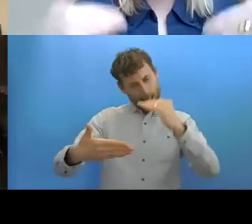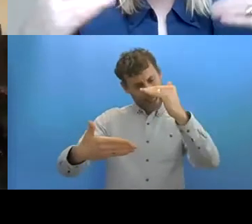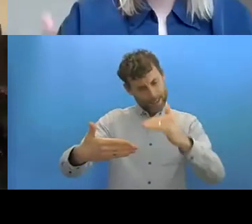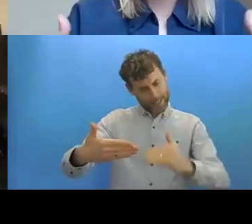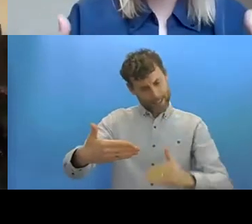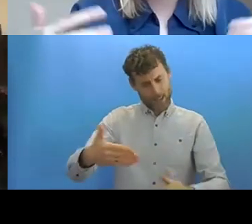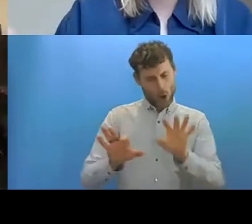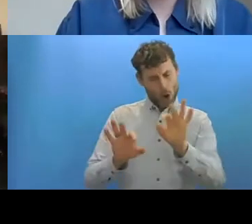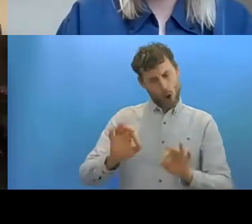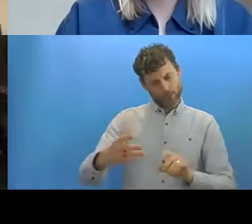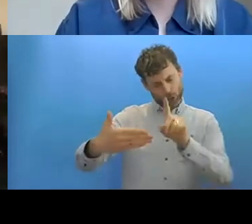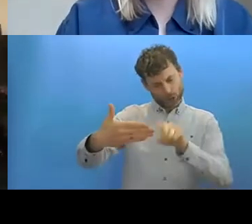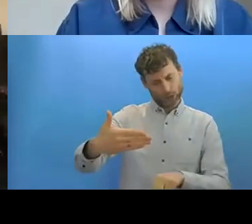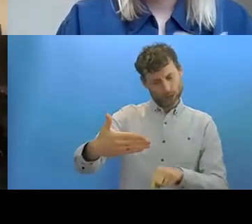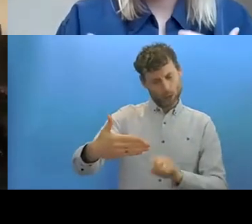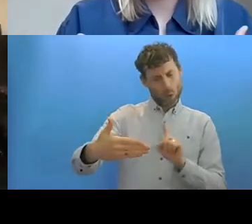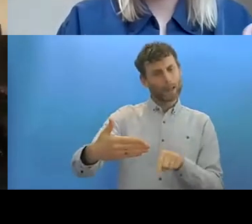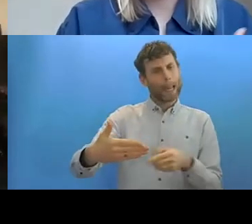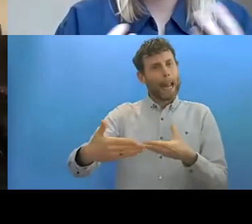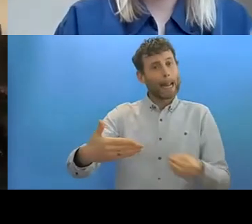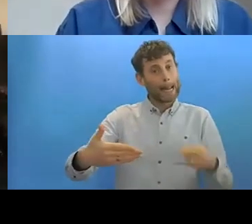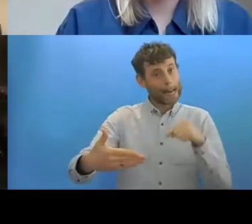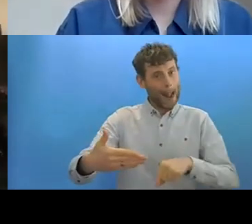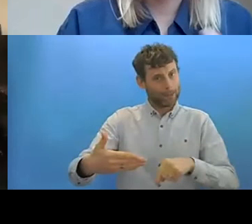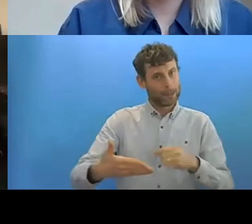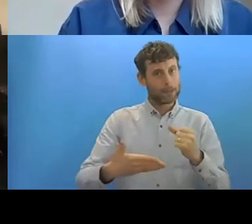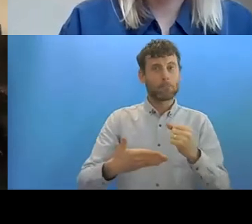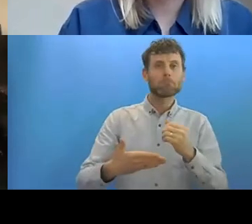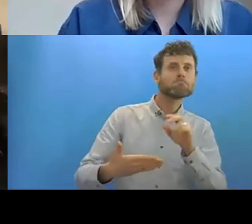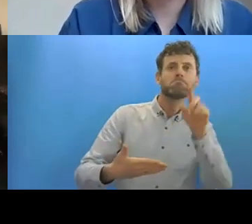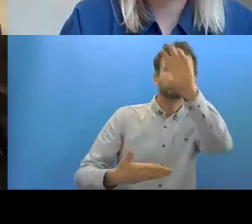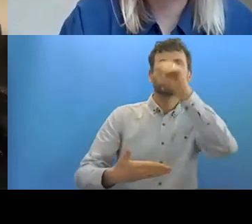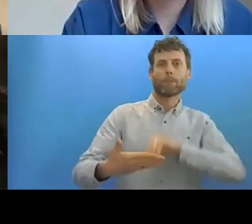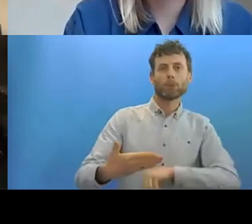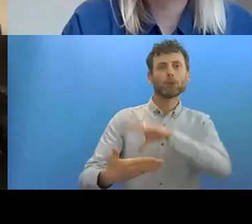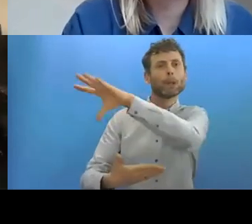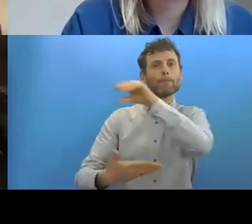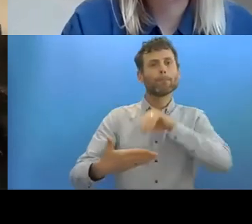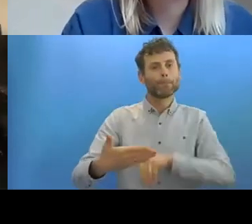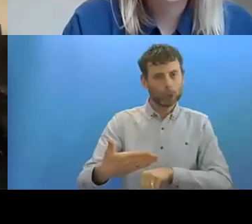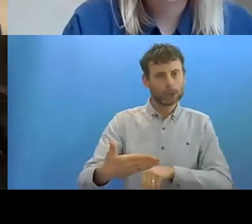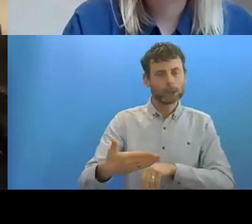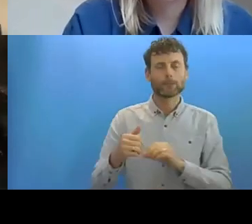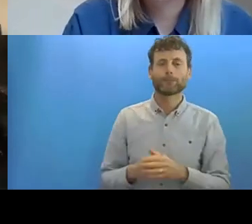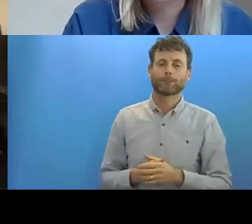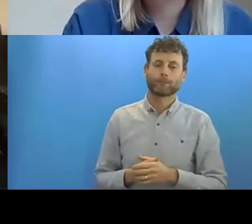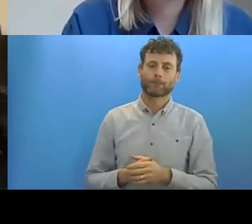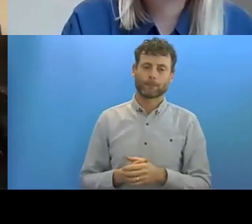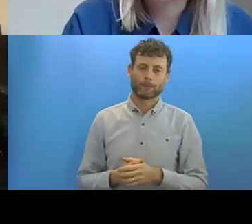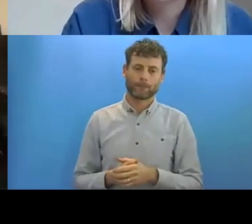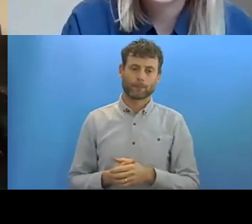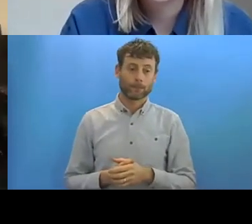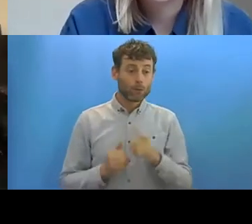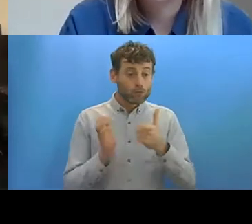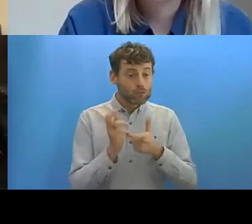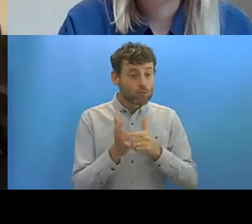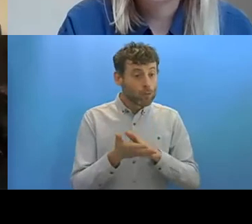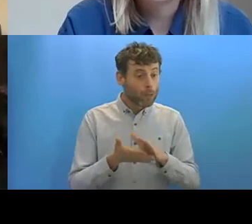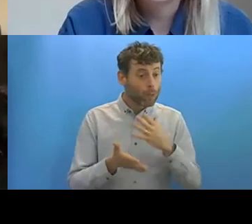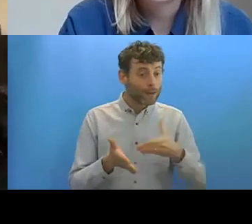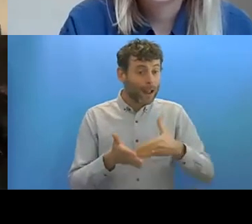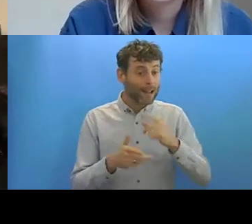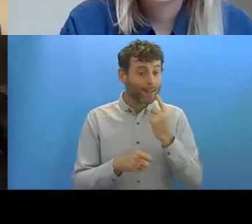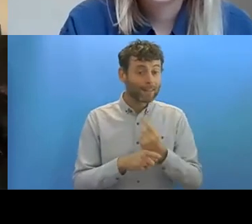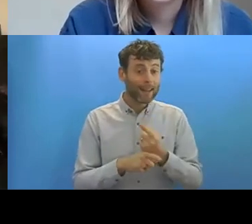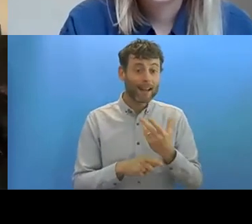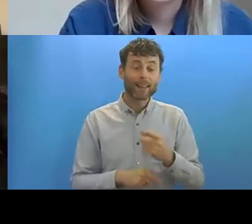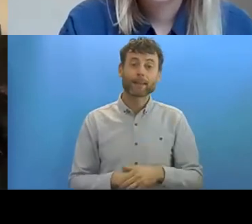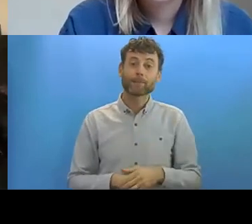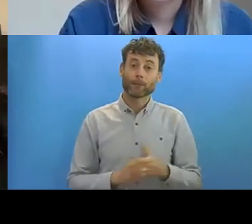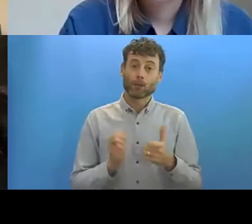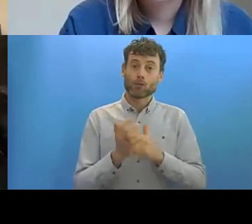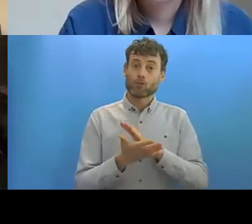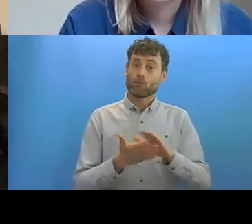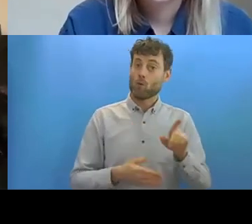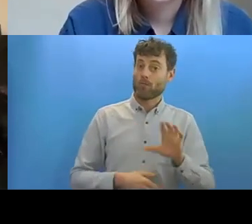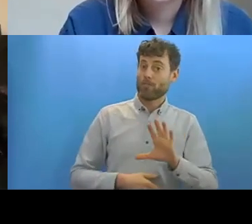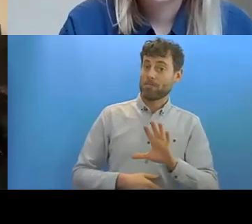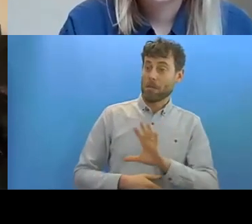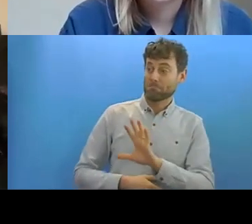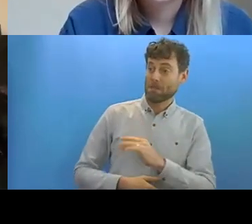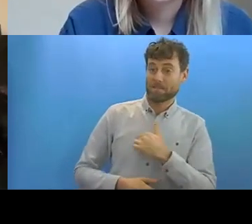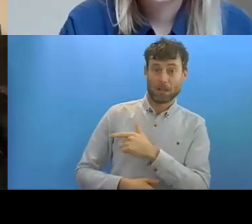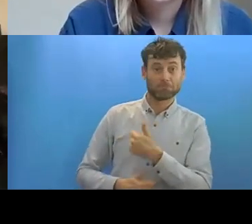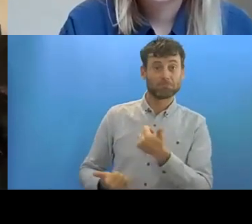that core of the commissioned artists and we see where the gaps are and then we try and build up the layers of a festival with other work that's not necessarily been commissioned